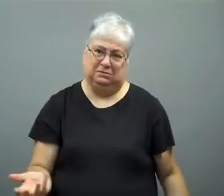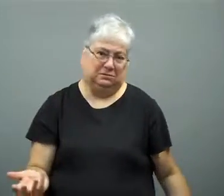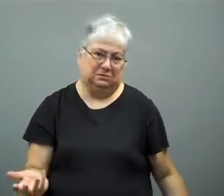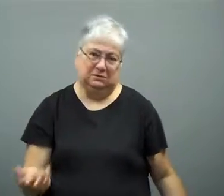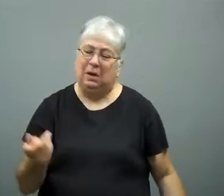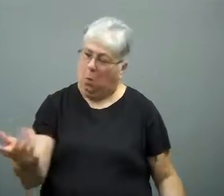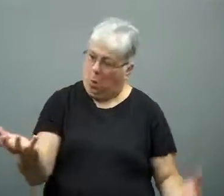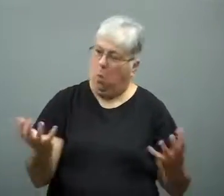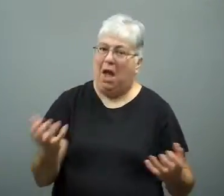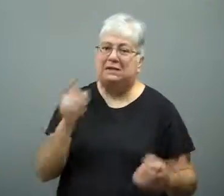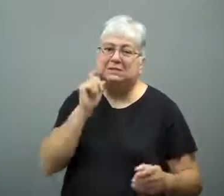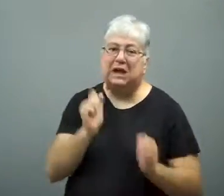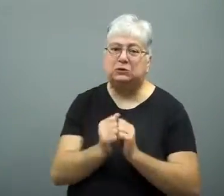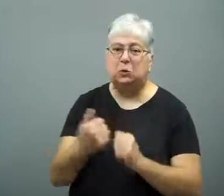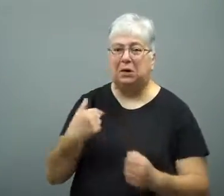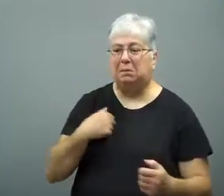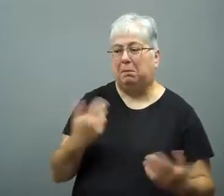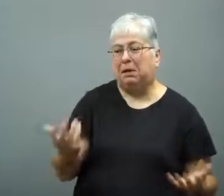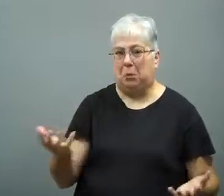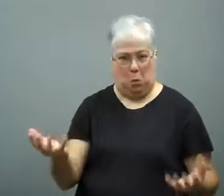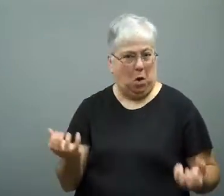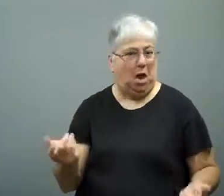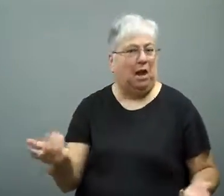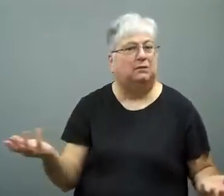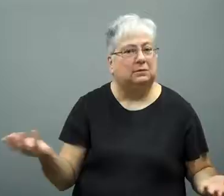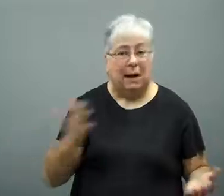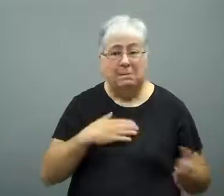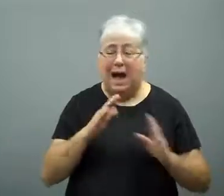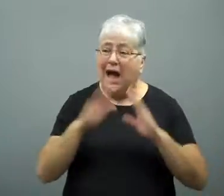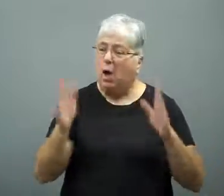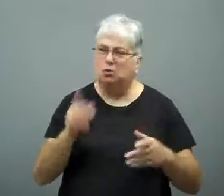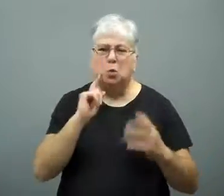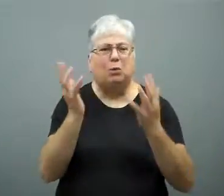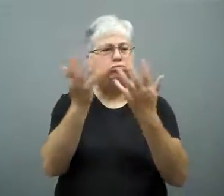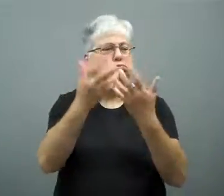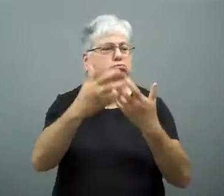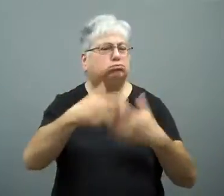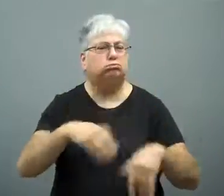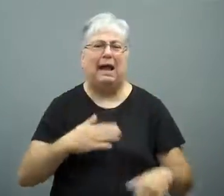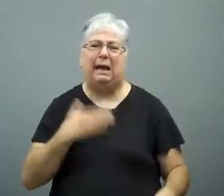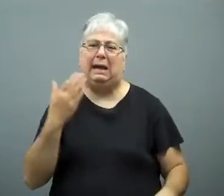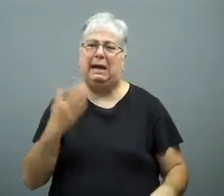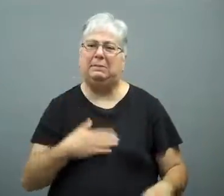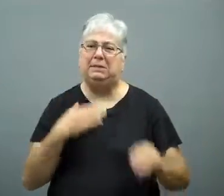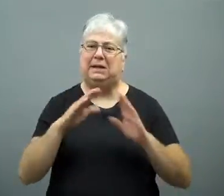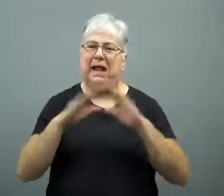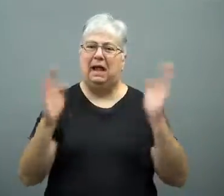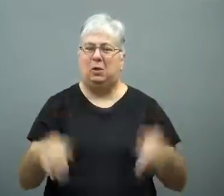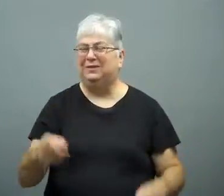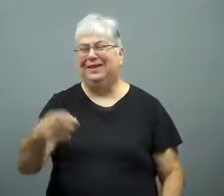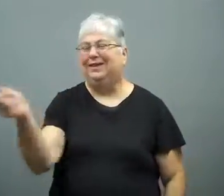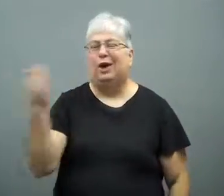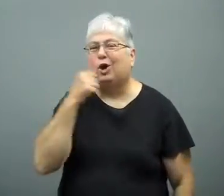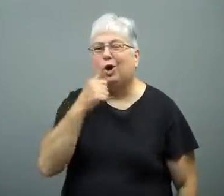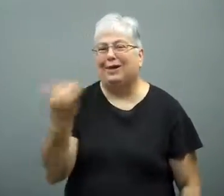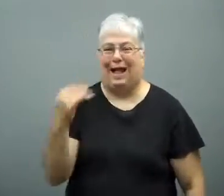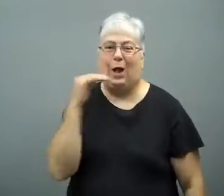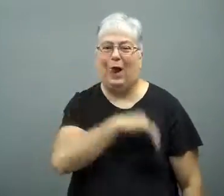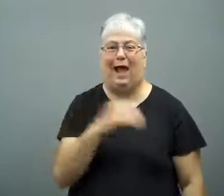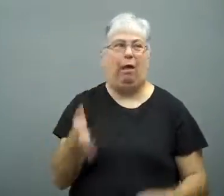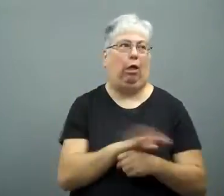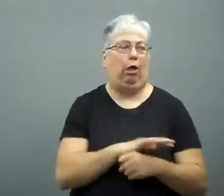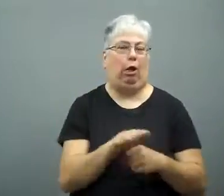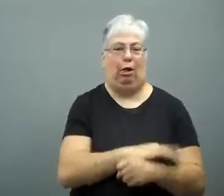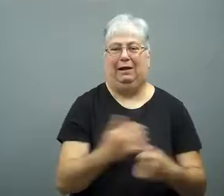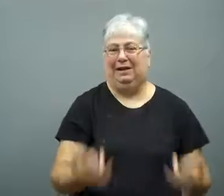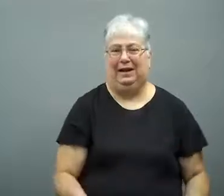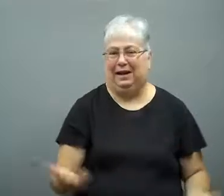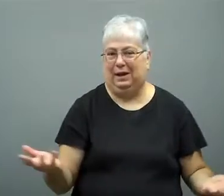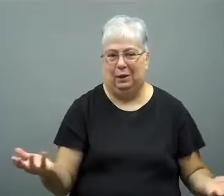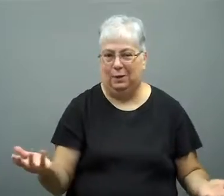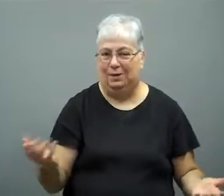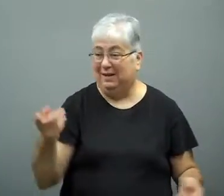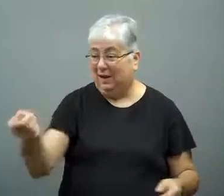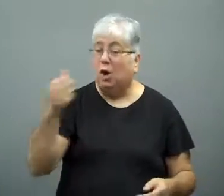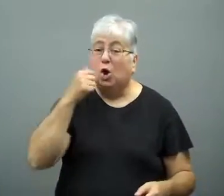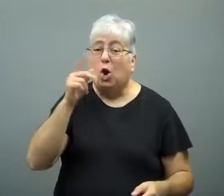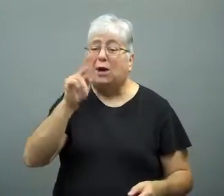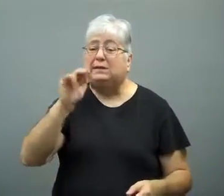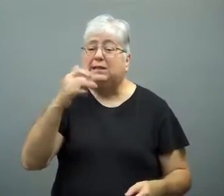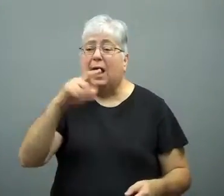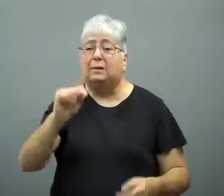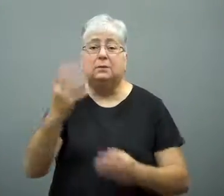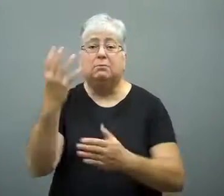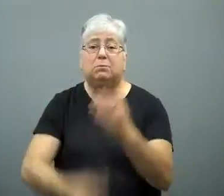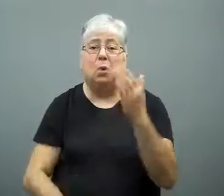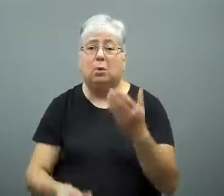He said they wanted to have sex with him, and it was a harmonious and happy home.